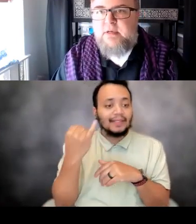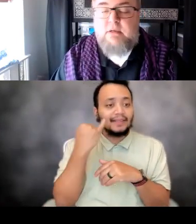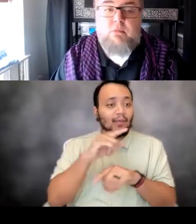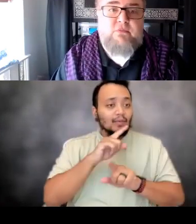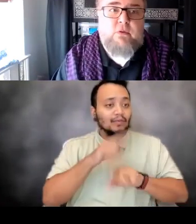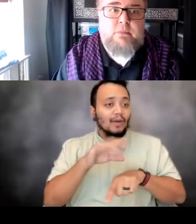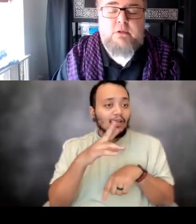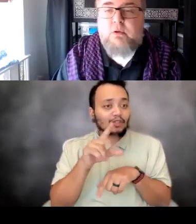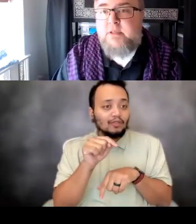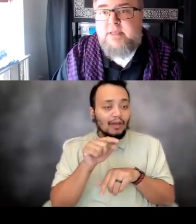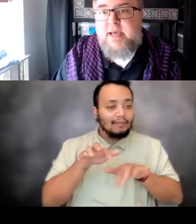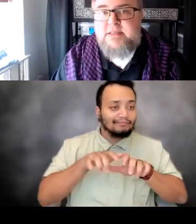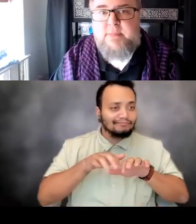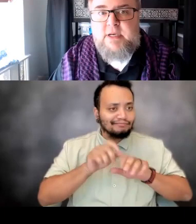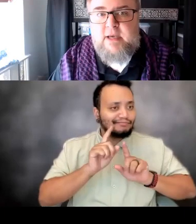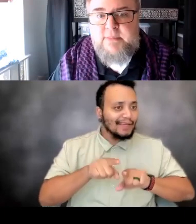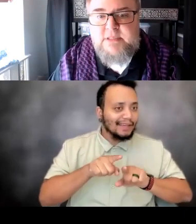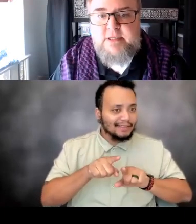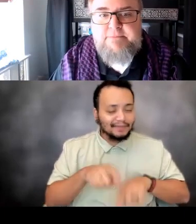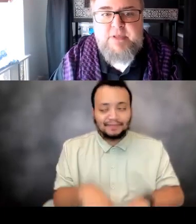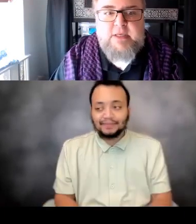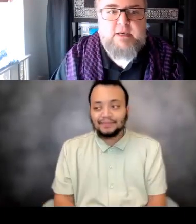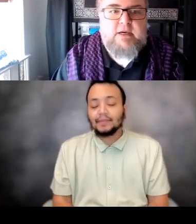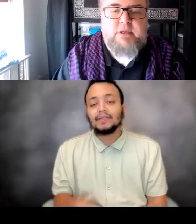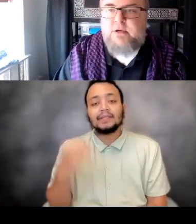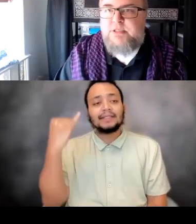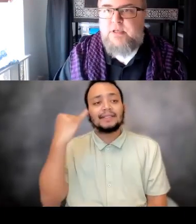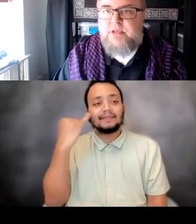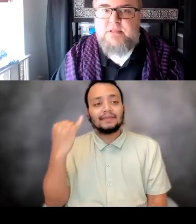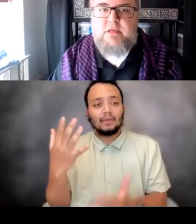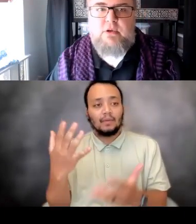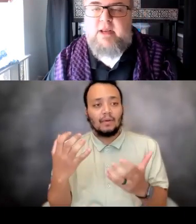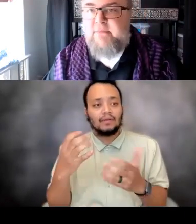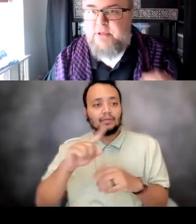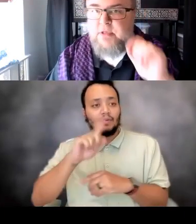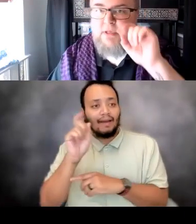that are either more formal or you'd like to ask them anonymously, we encourage you to use the Q and A function